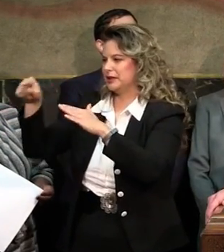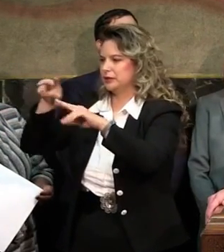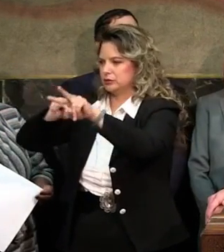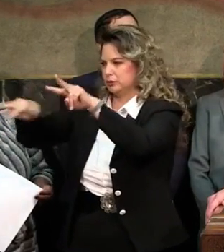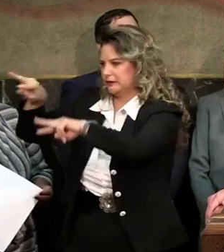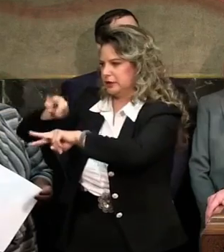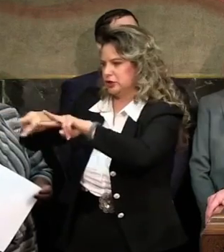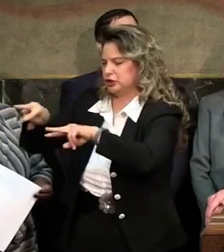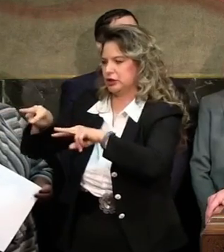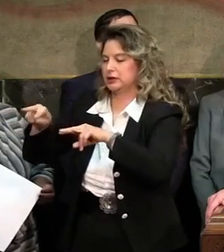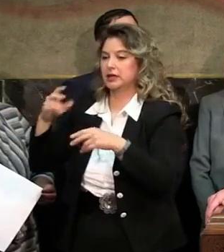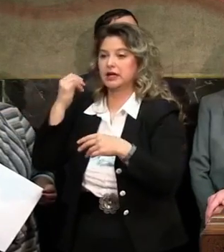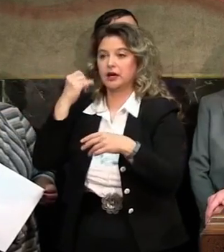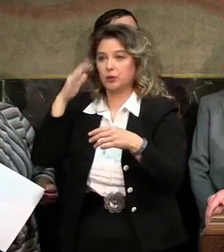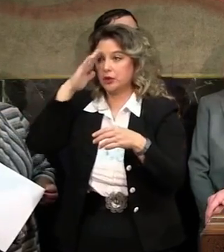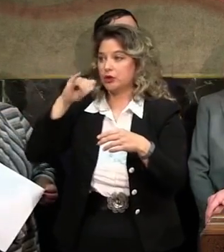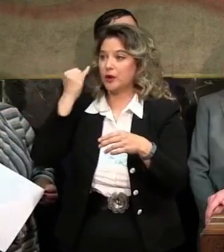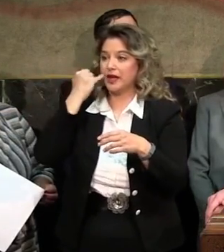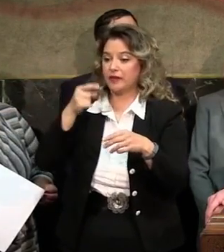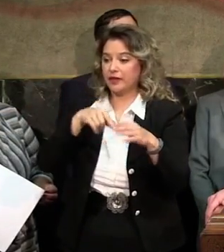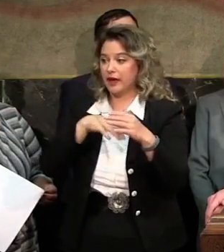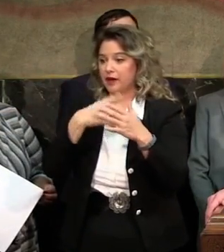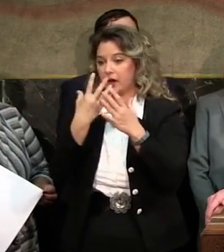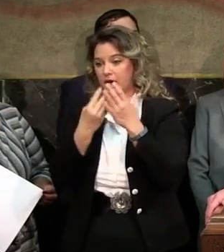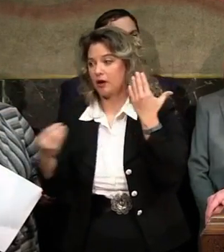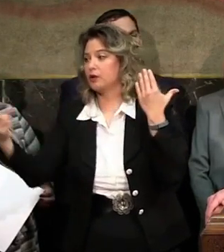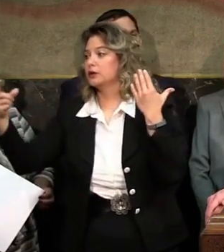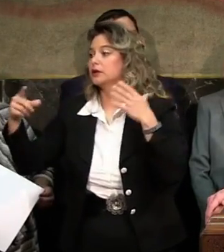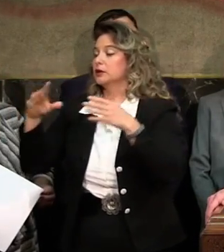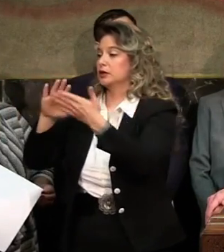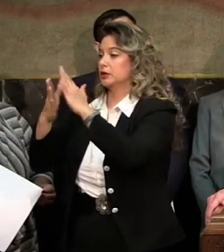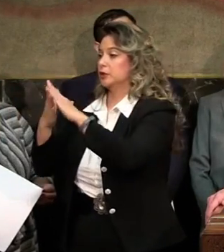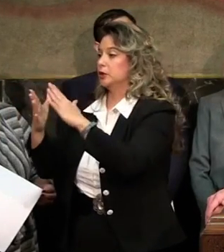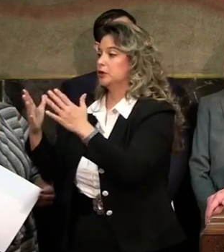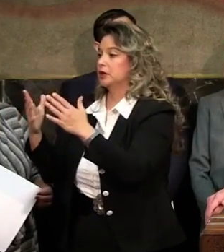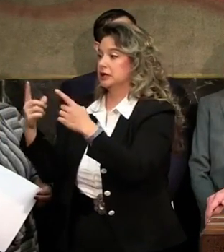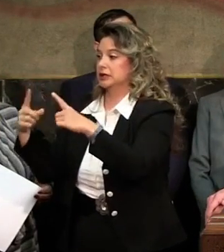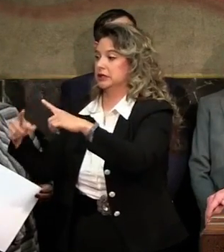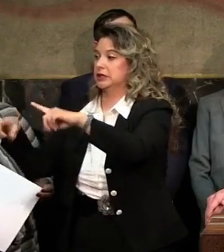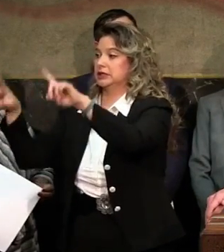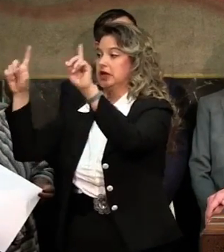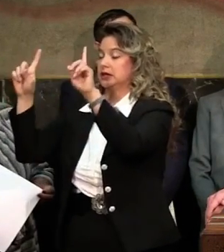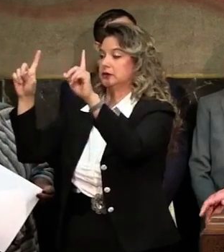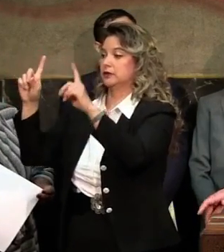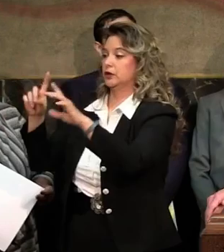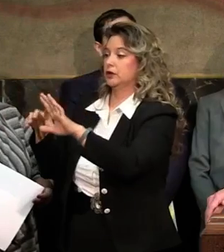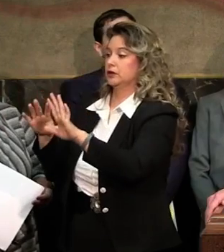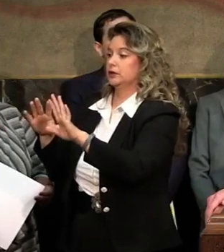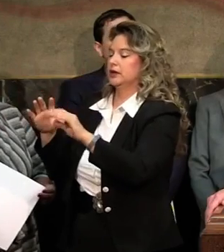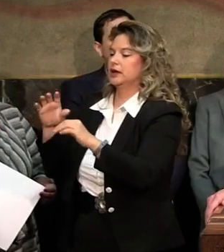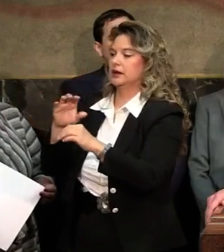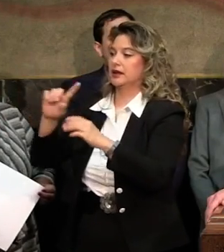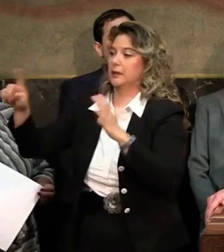if they do our successful office supervision of recidivism rate drops from 52 or fifty percent to twenty